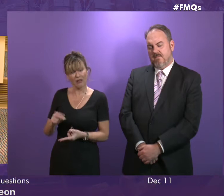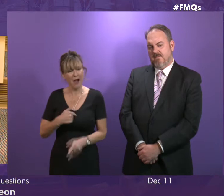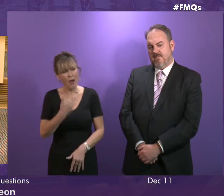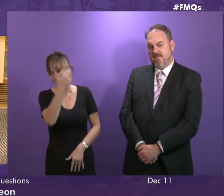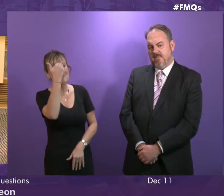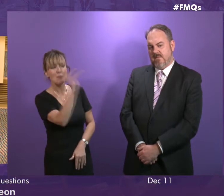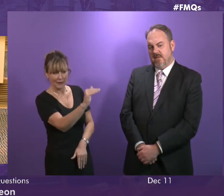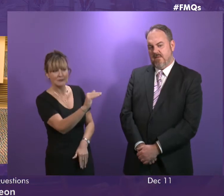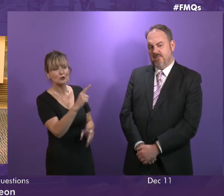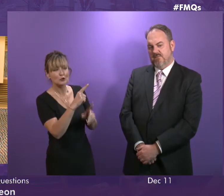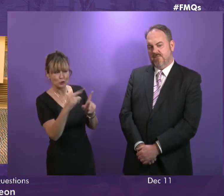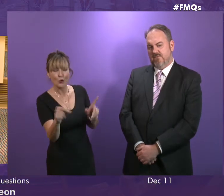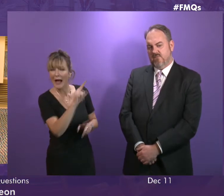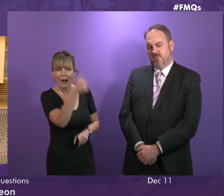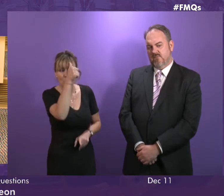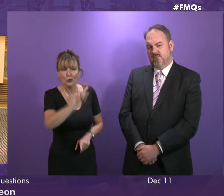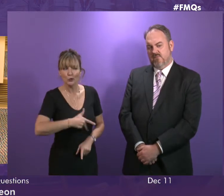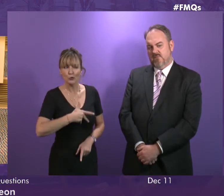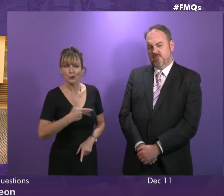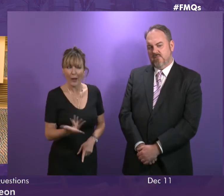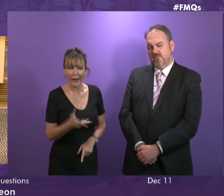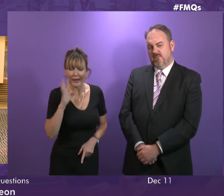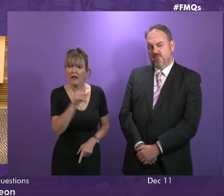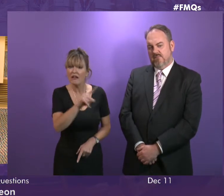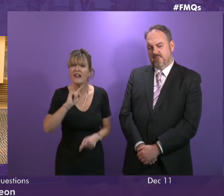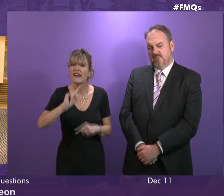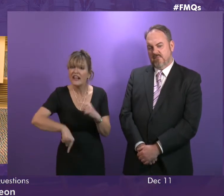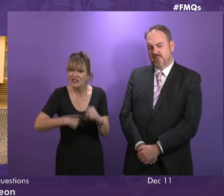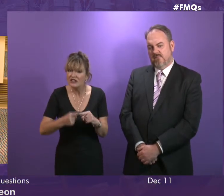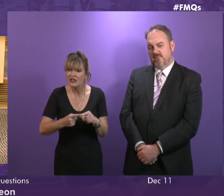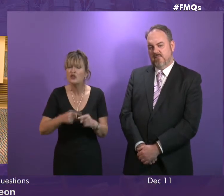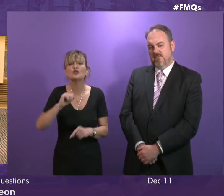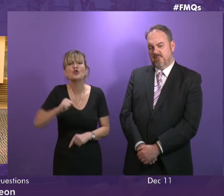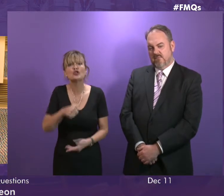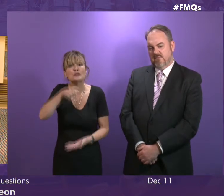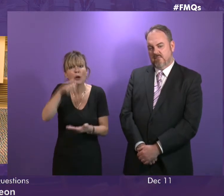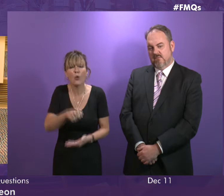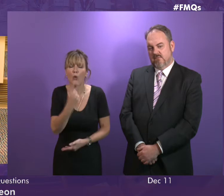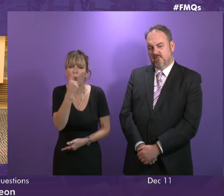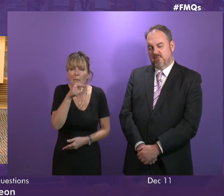that, next year, the Scottish budget will be £1.5 billion lower in real terms than